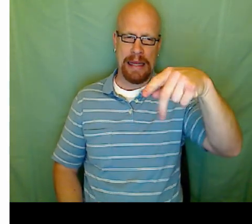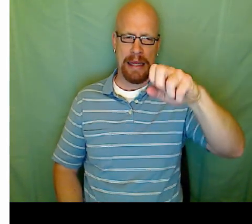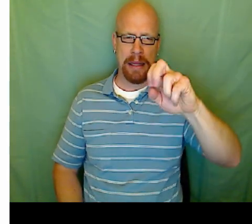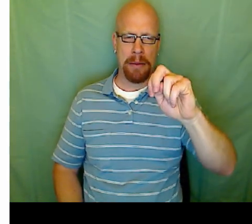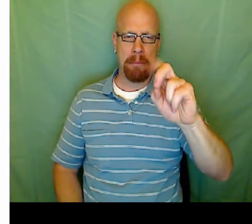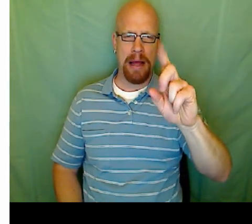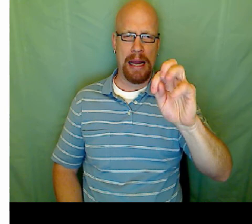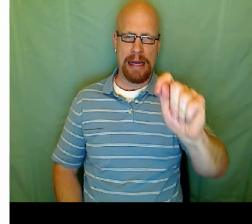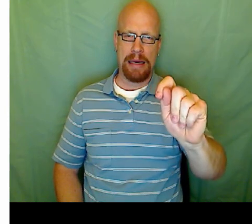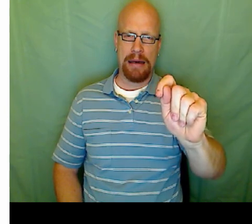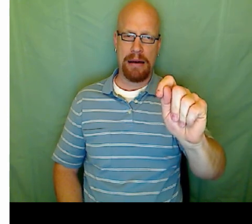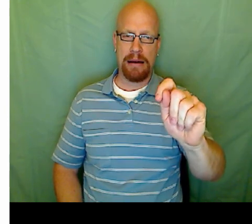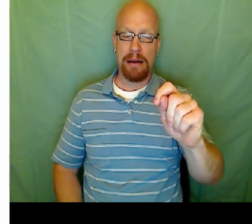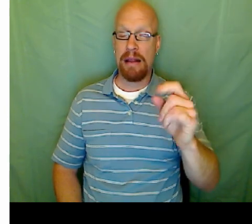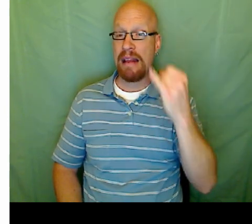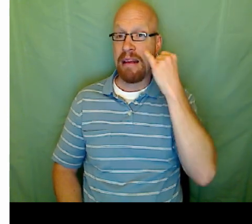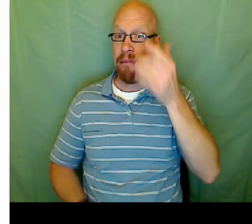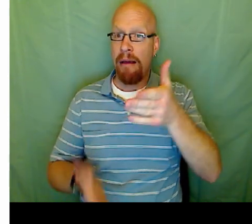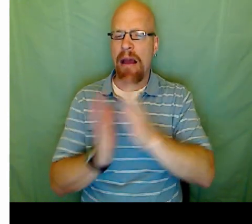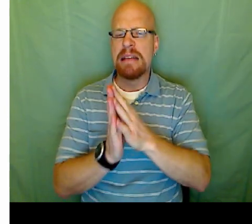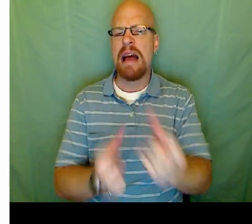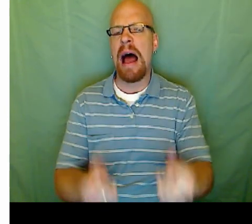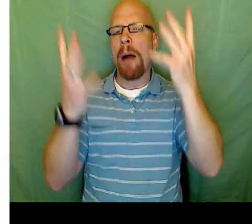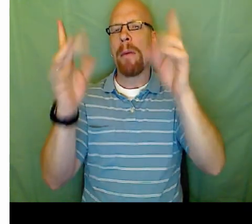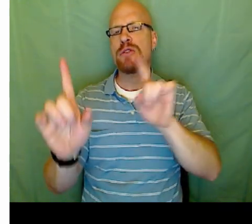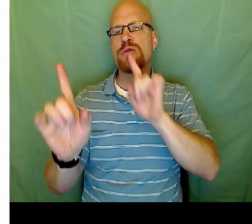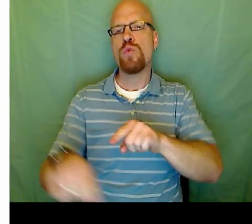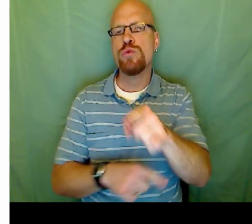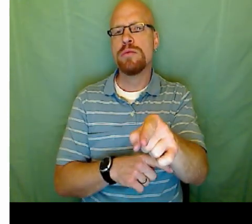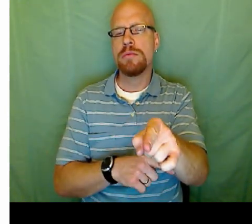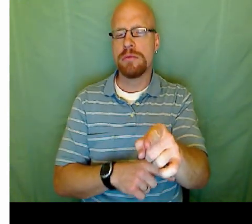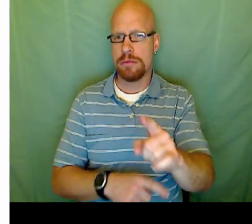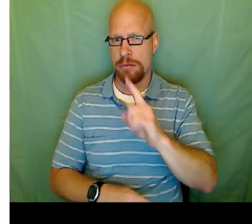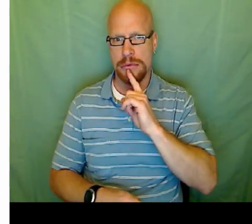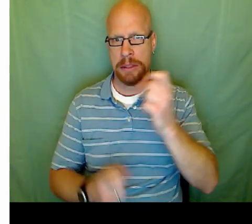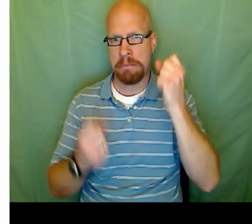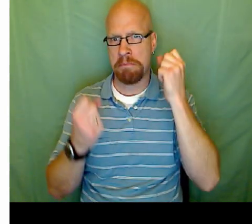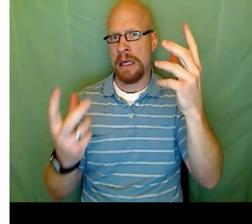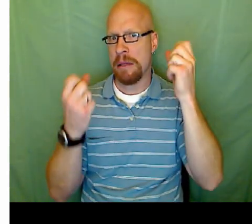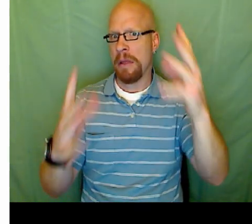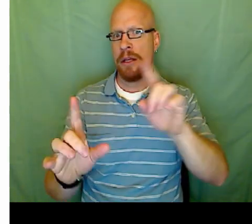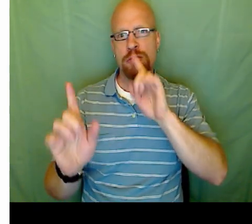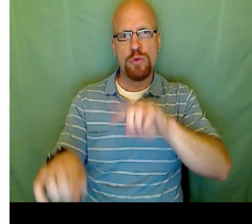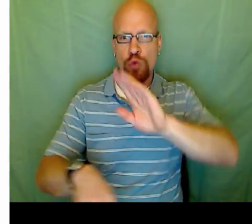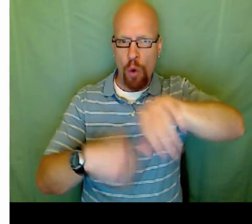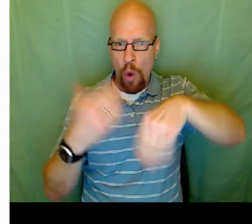This is called a dependent system. If you were asked, "how many solutions for this system?"